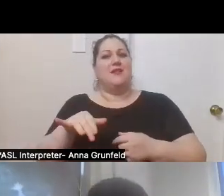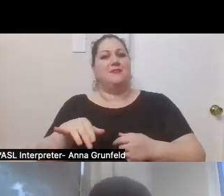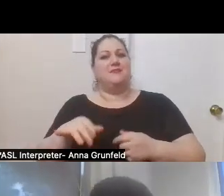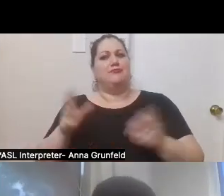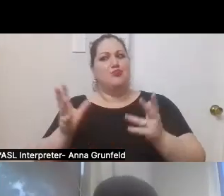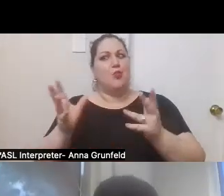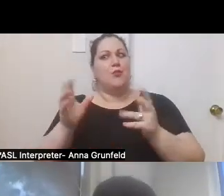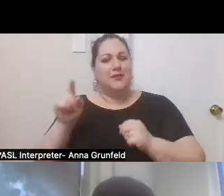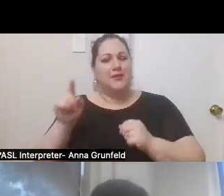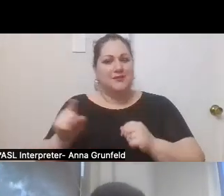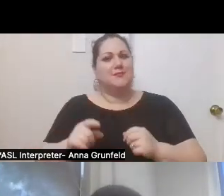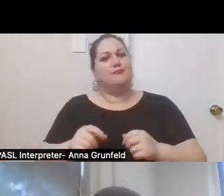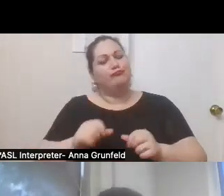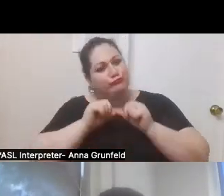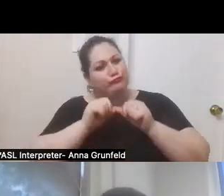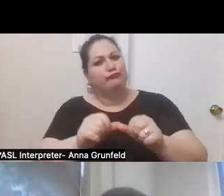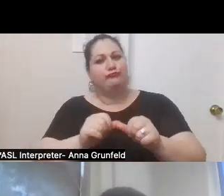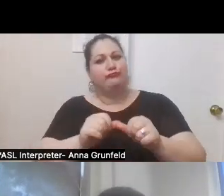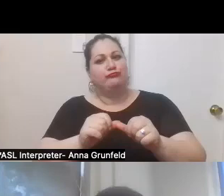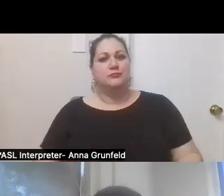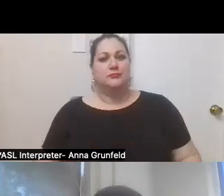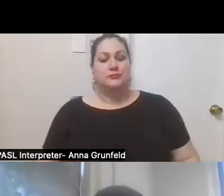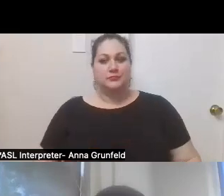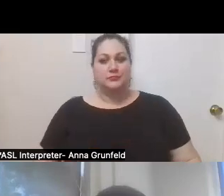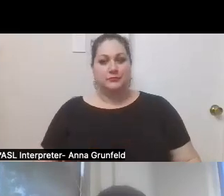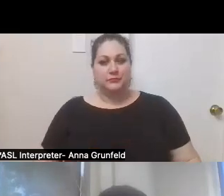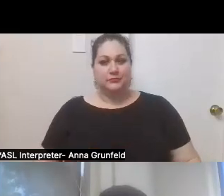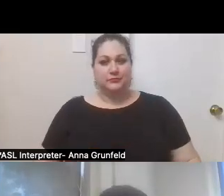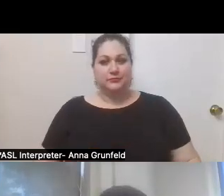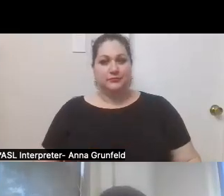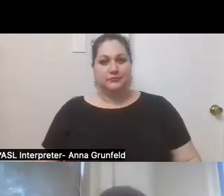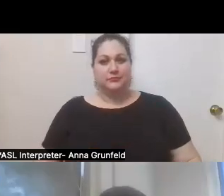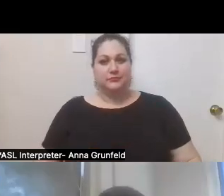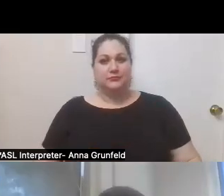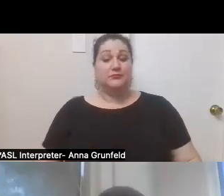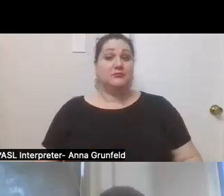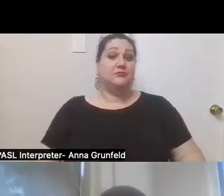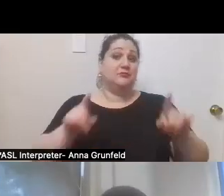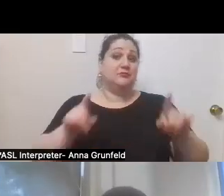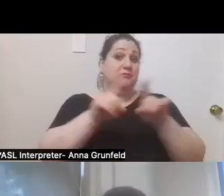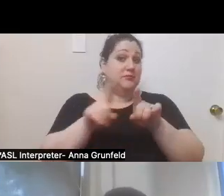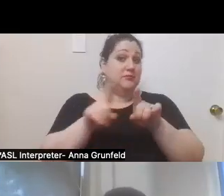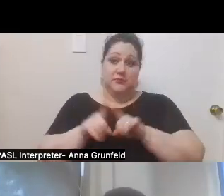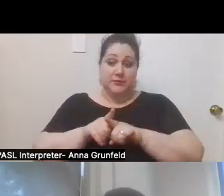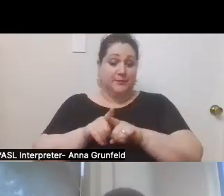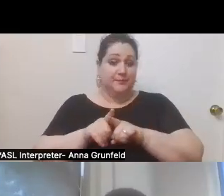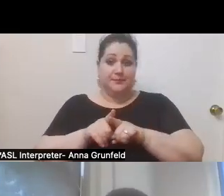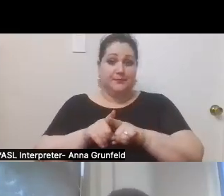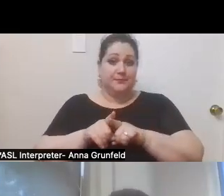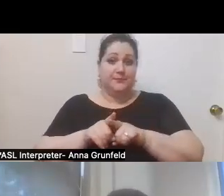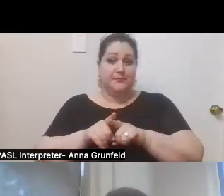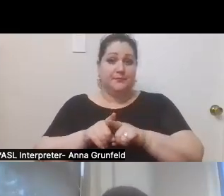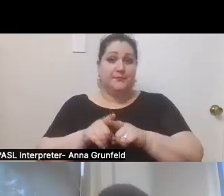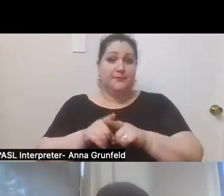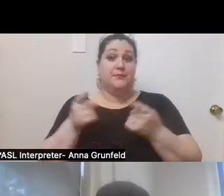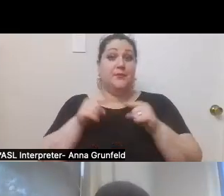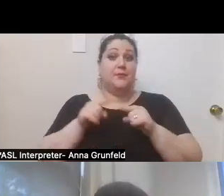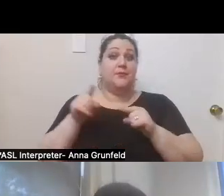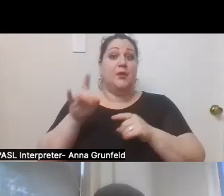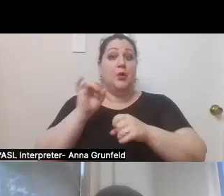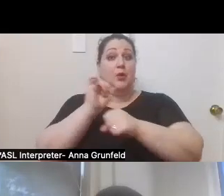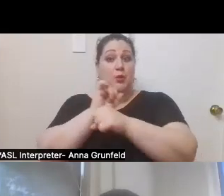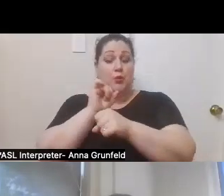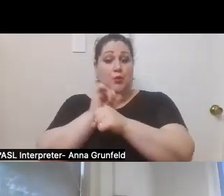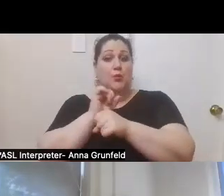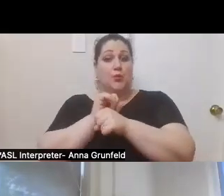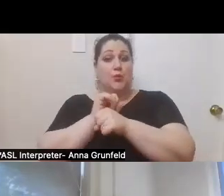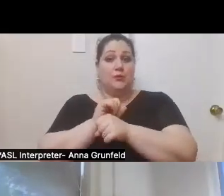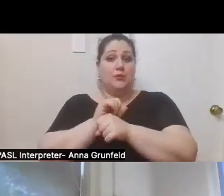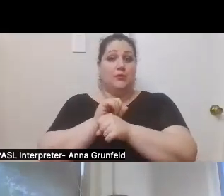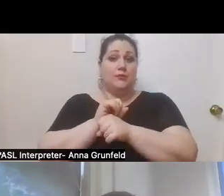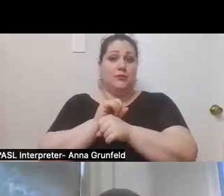And so, but at the same time, you know, you, you, when you're working with, with students,